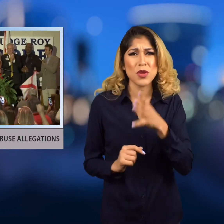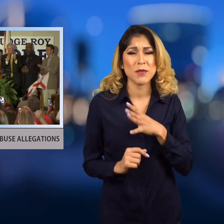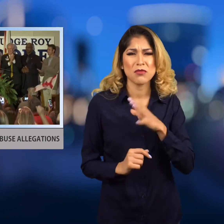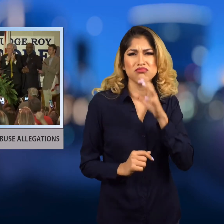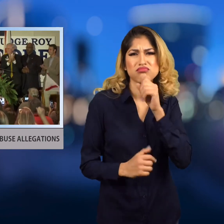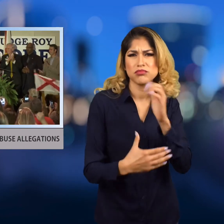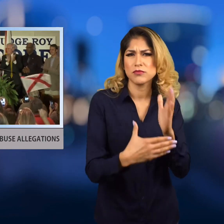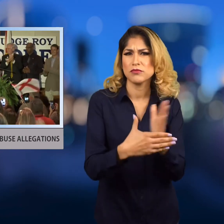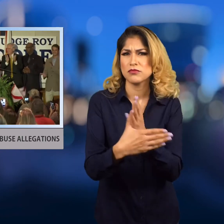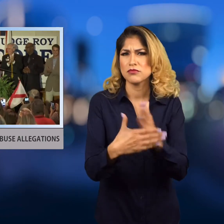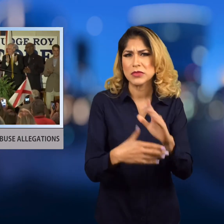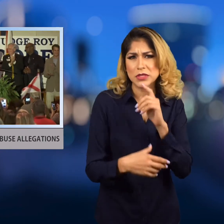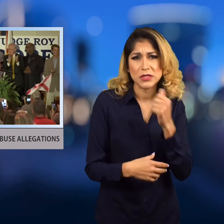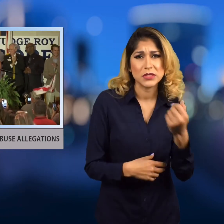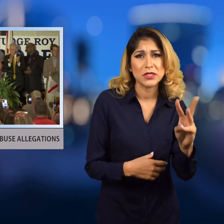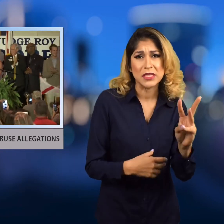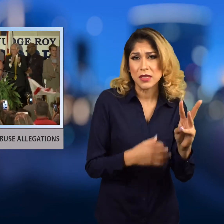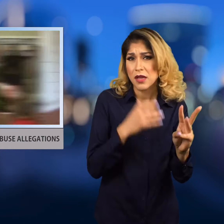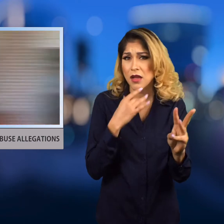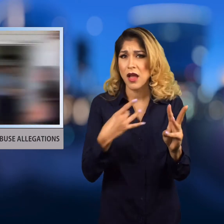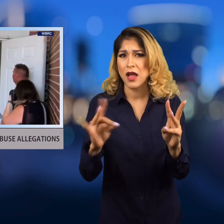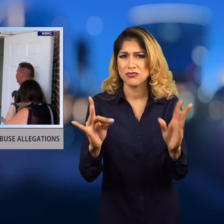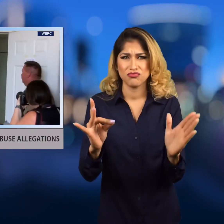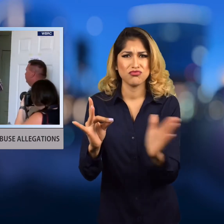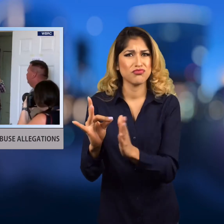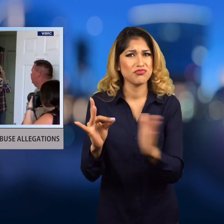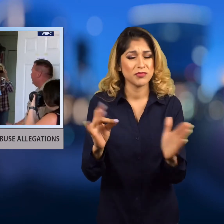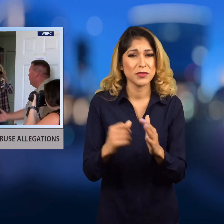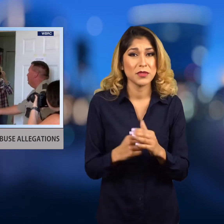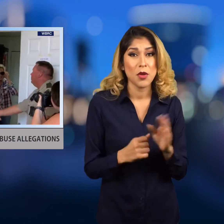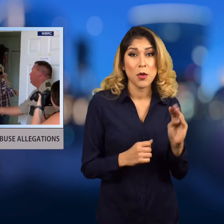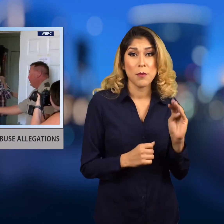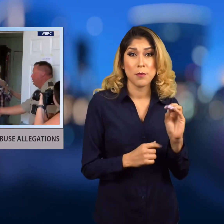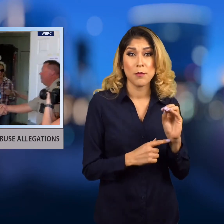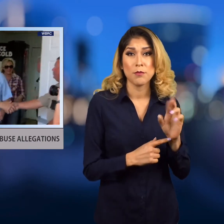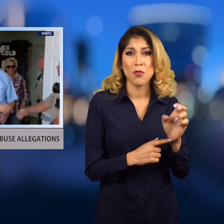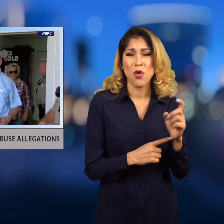16 and 18. Moore emphatically